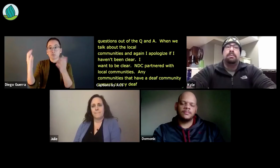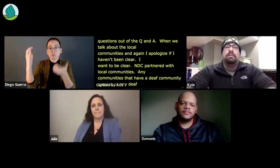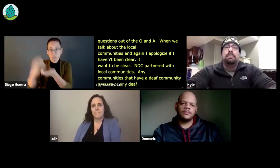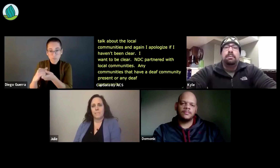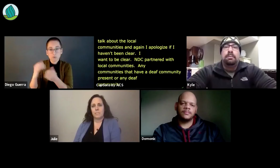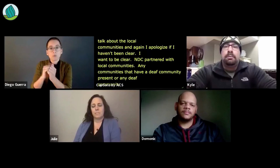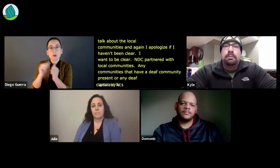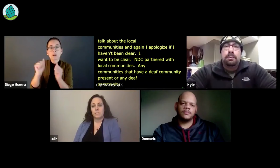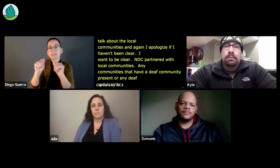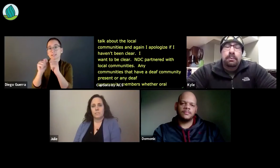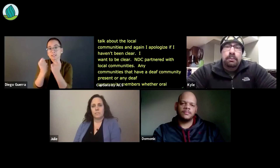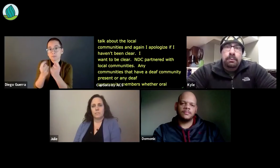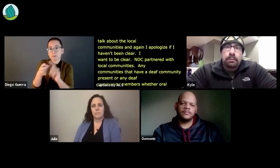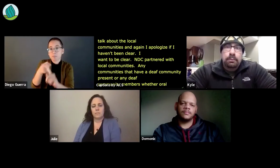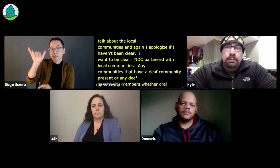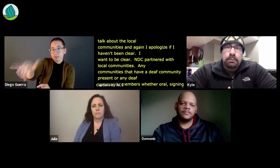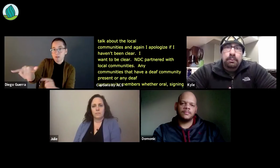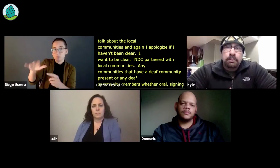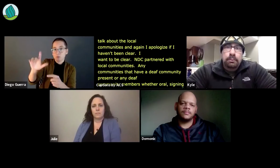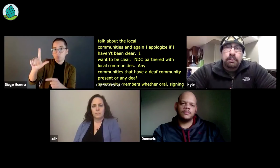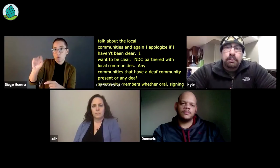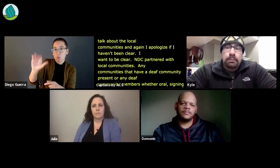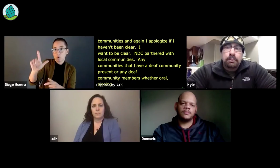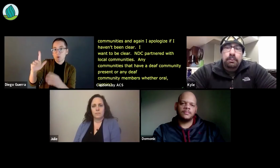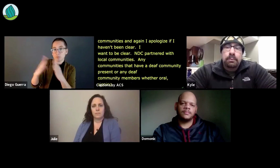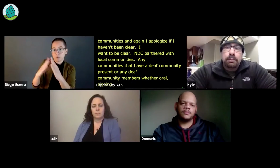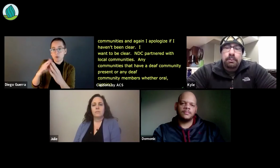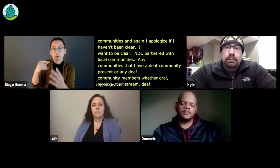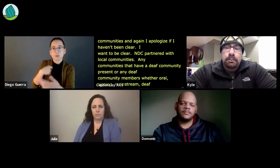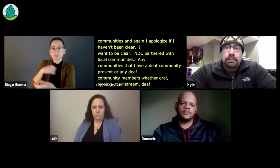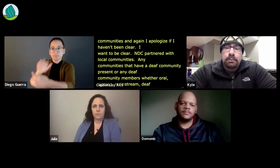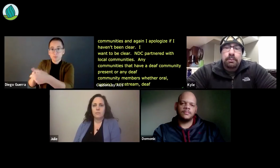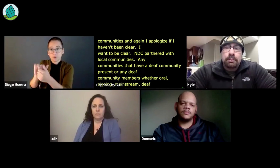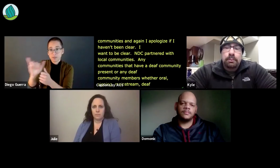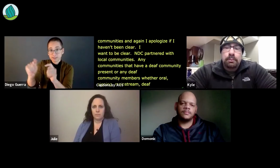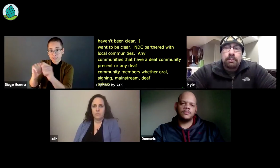partner with a team from that local community.